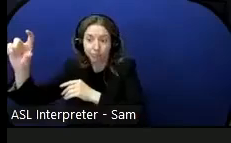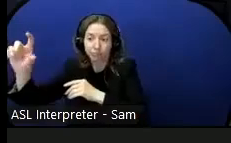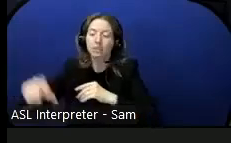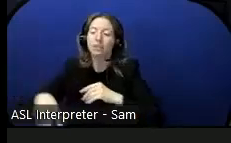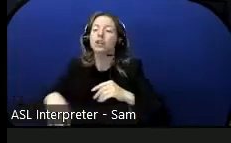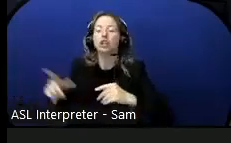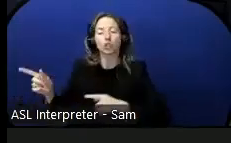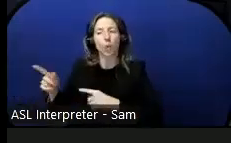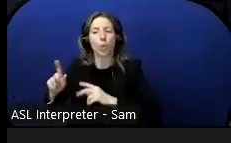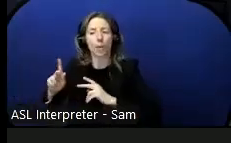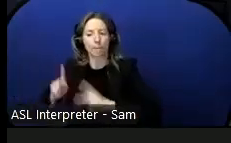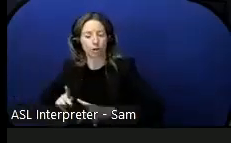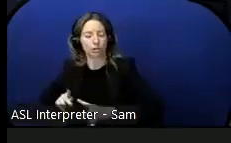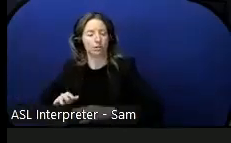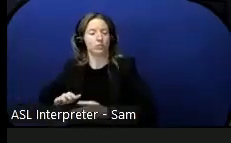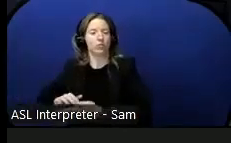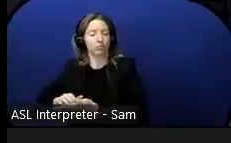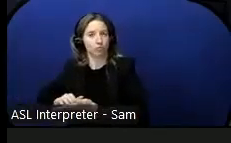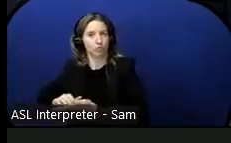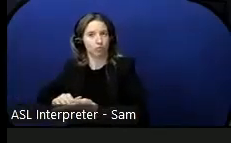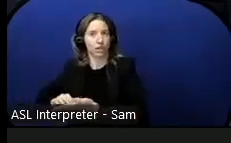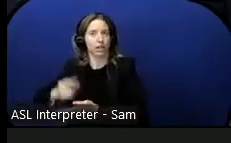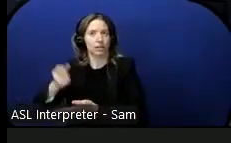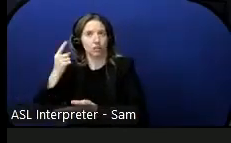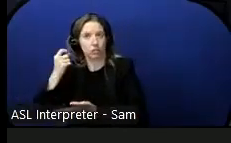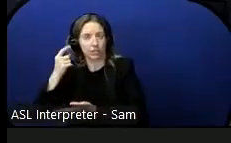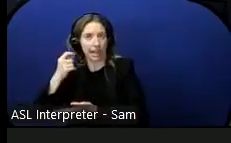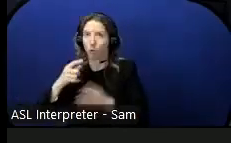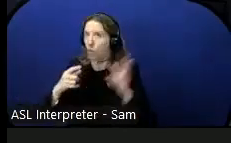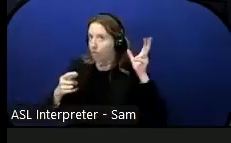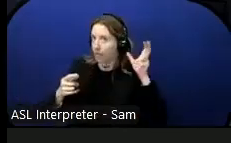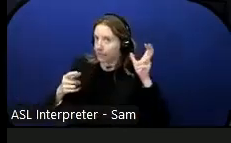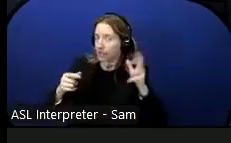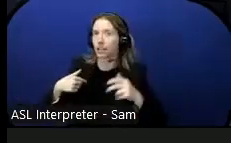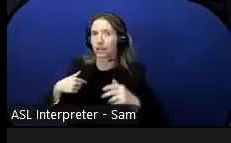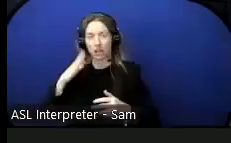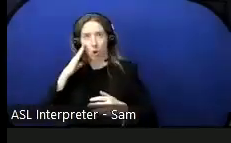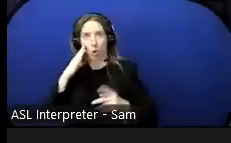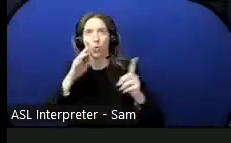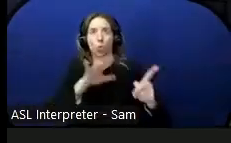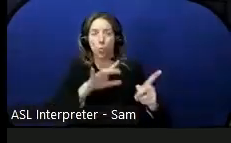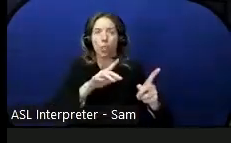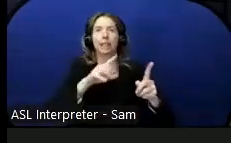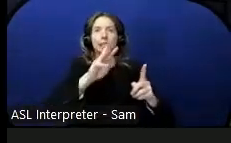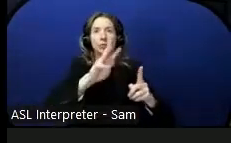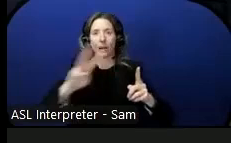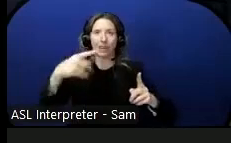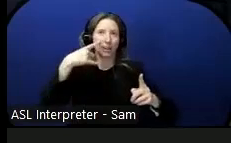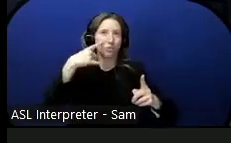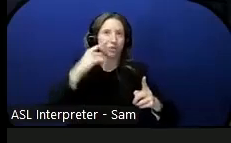and tell the user what's actually there. And that helps us look for the information on the page